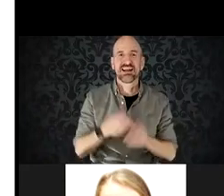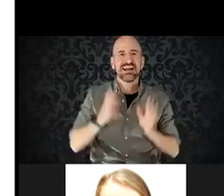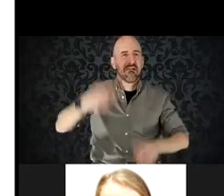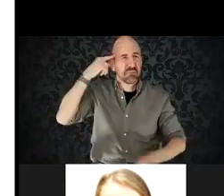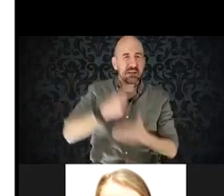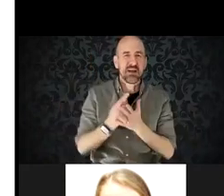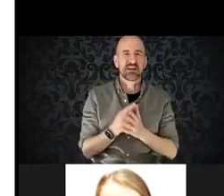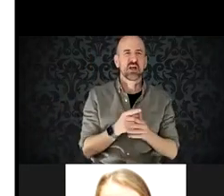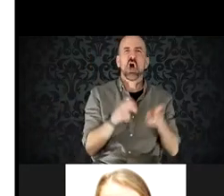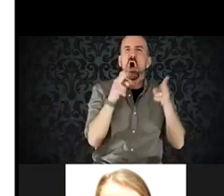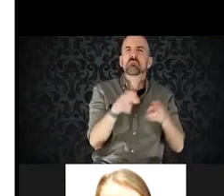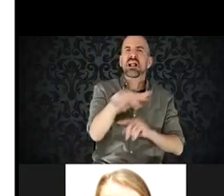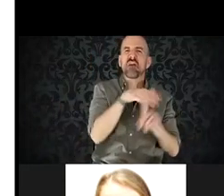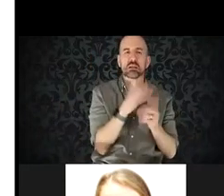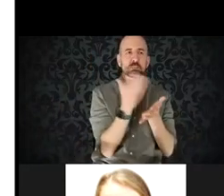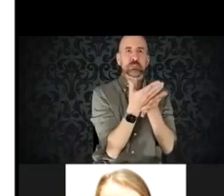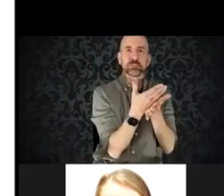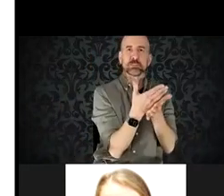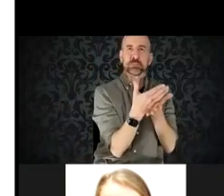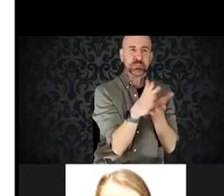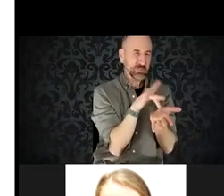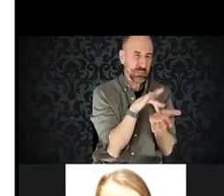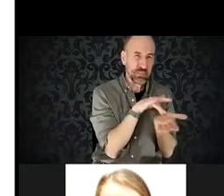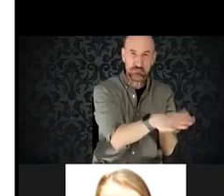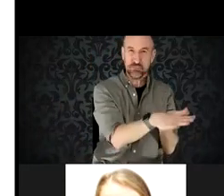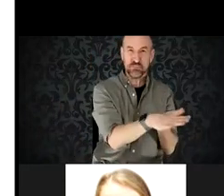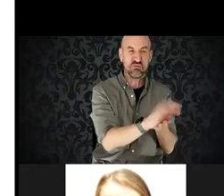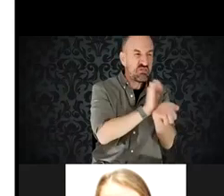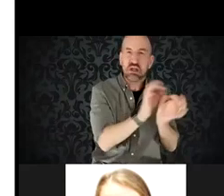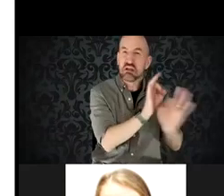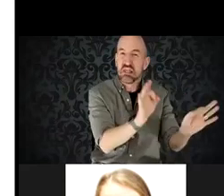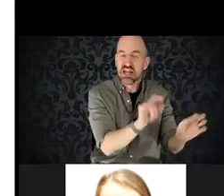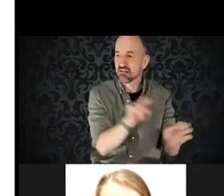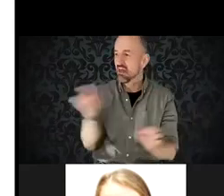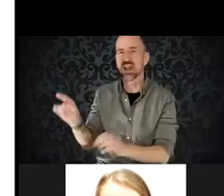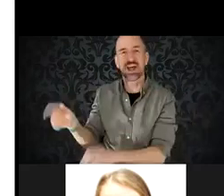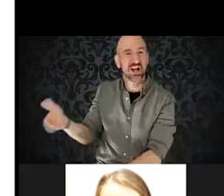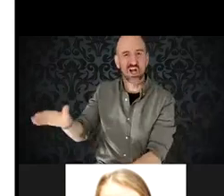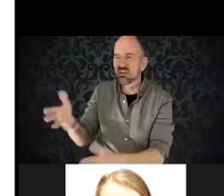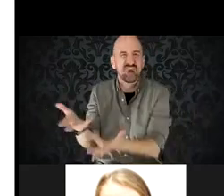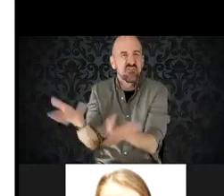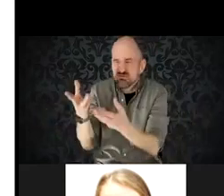which is one of the first in the UK.